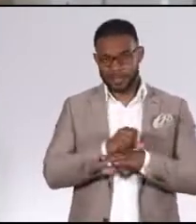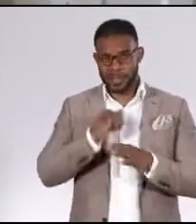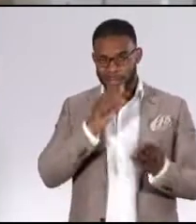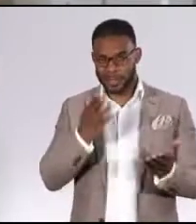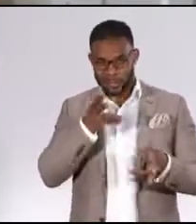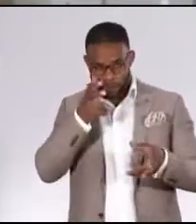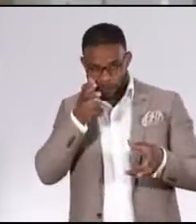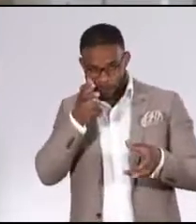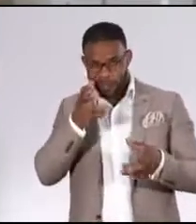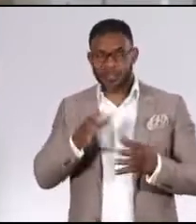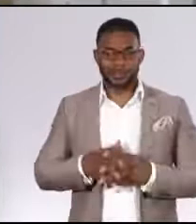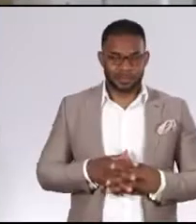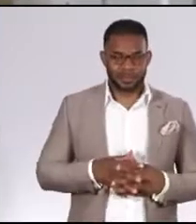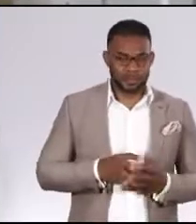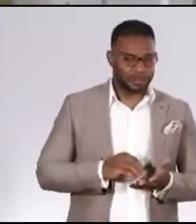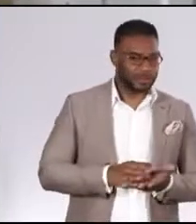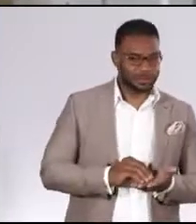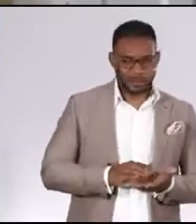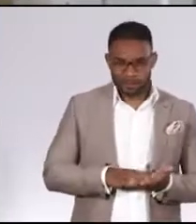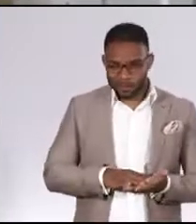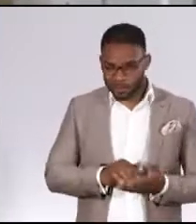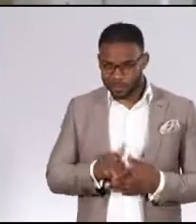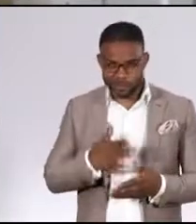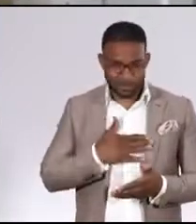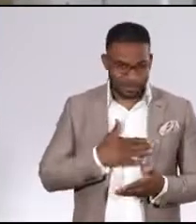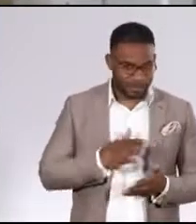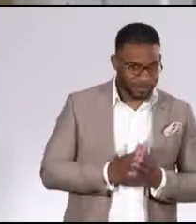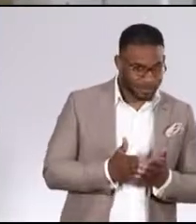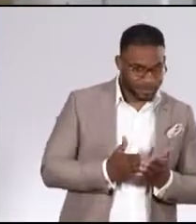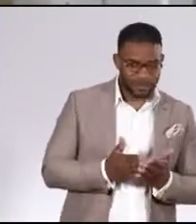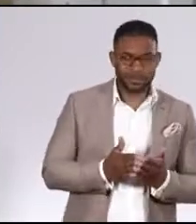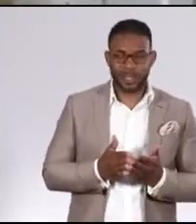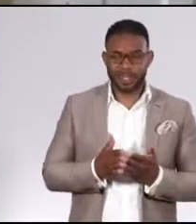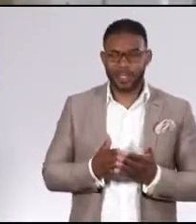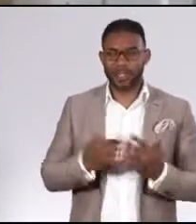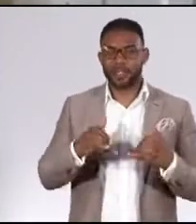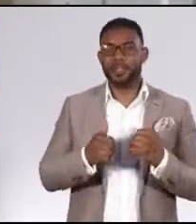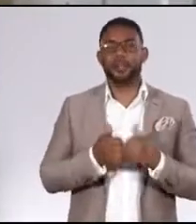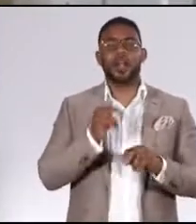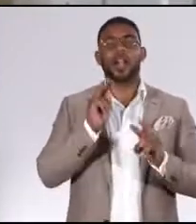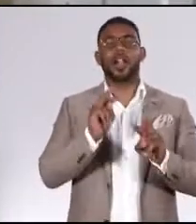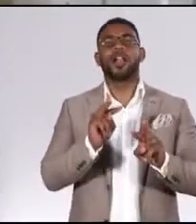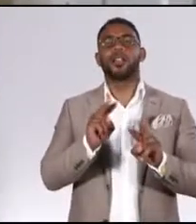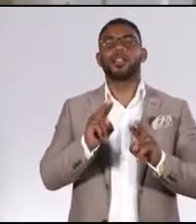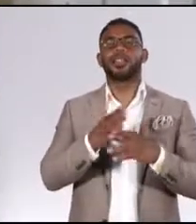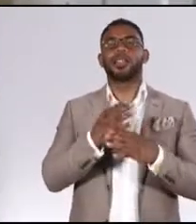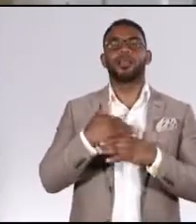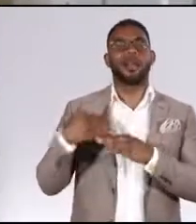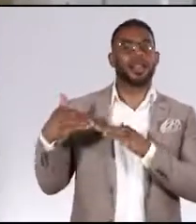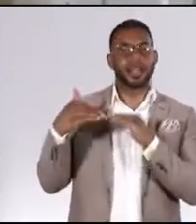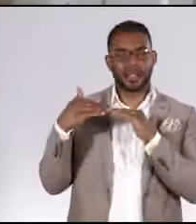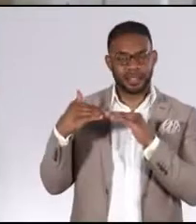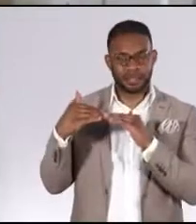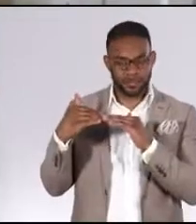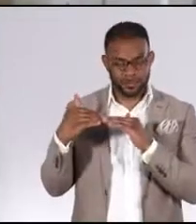uh joining down notes in my uh notebook and um. Very much look forward to sharing them with my colleagues uh at fda